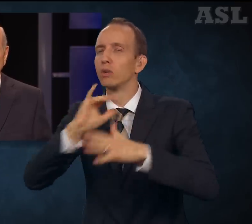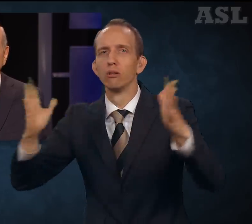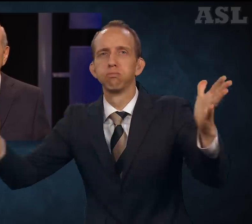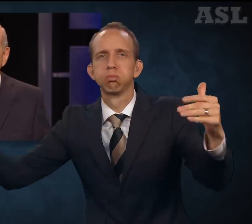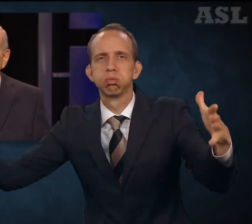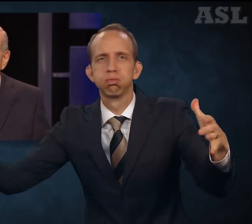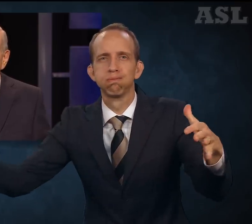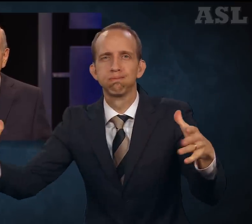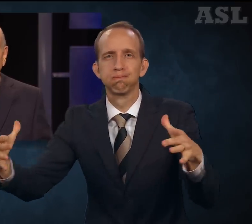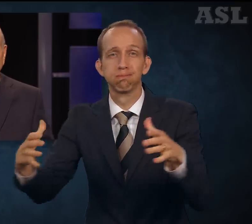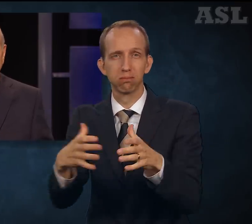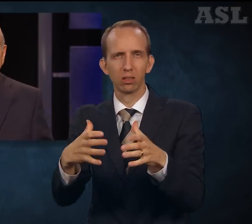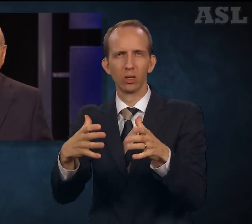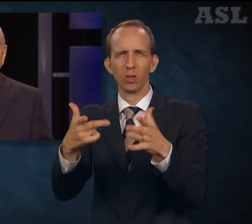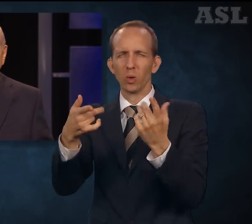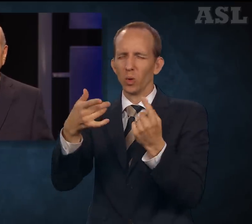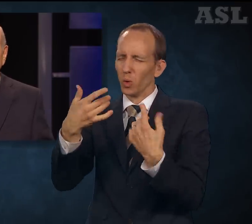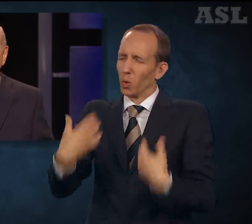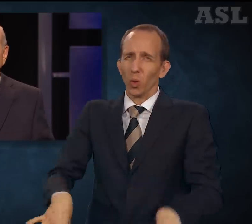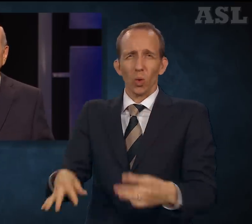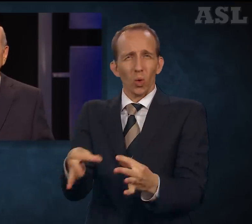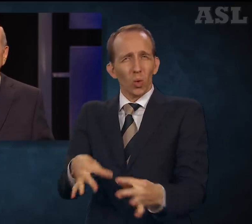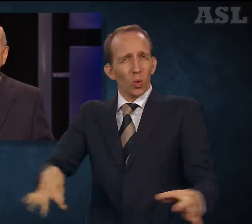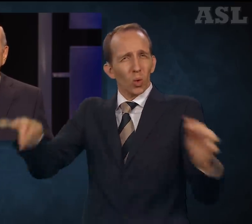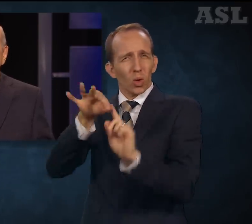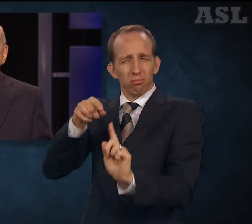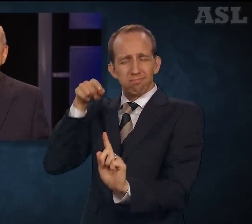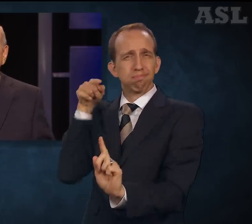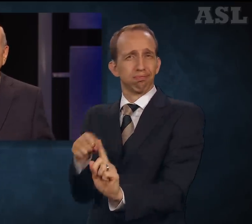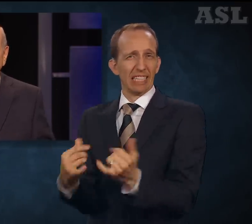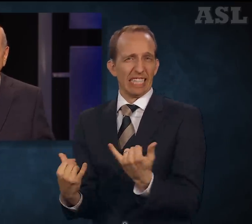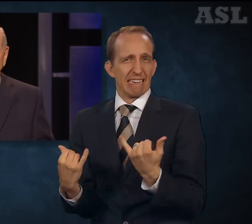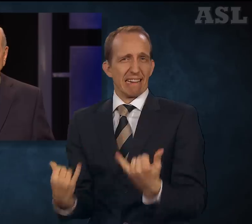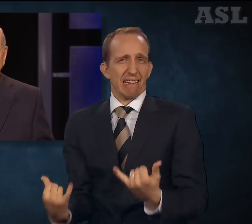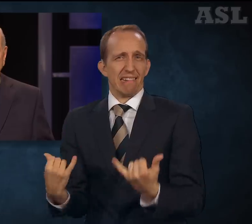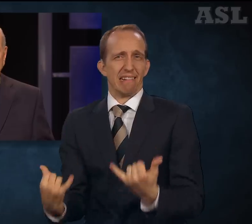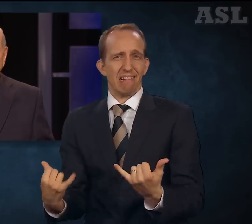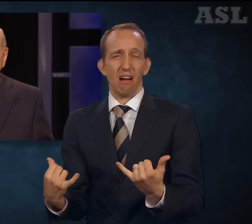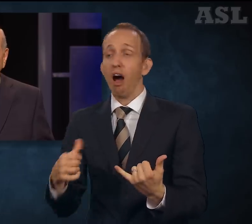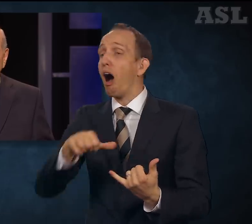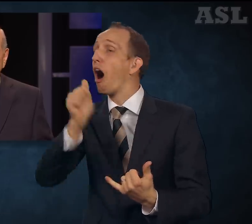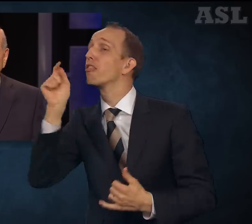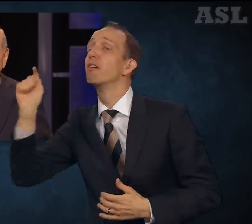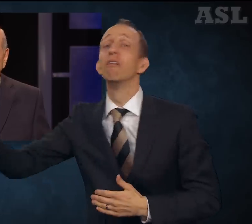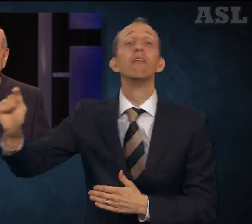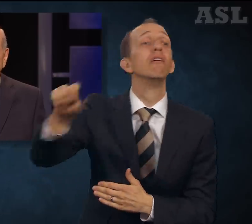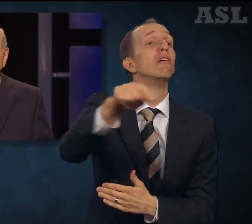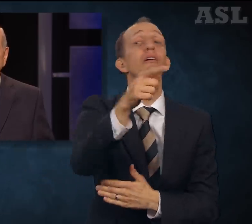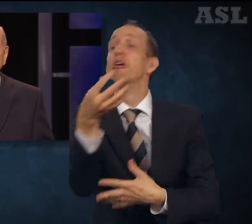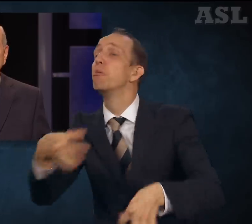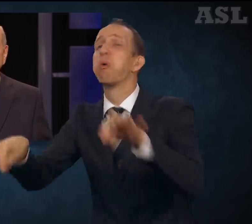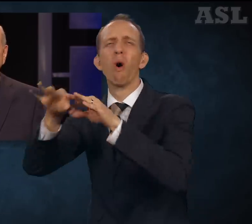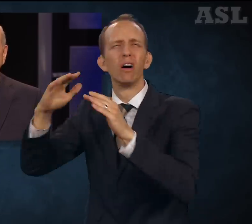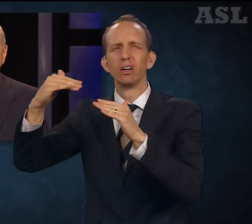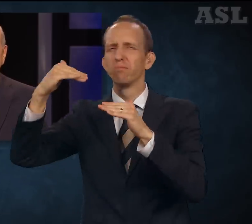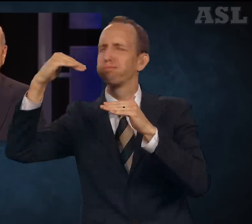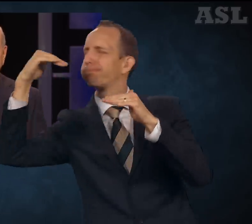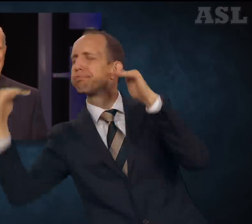IMPORTANT THING TAKING PLACE ON EARTH TODAY. NOTHING ELSE COMPARES IN